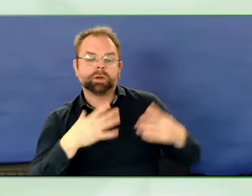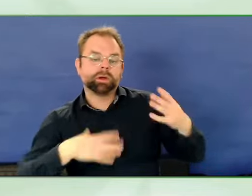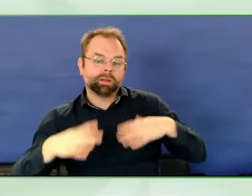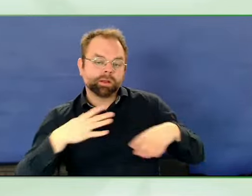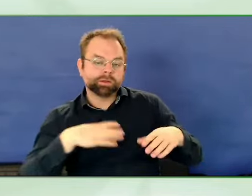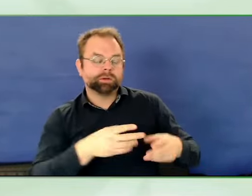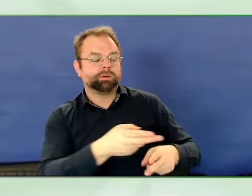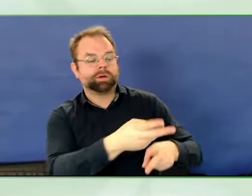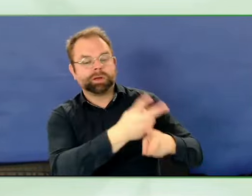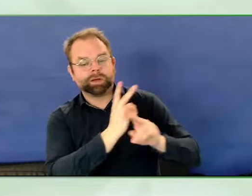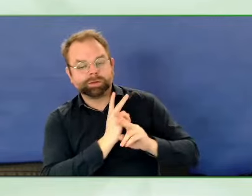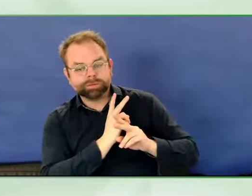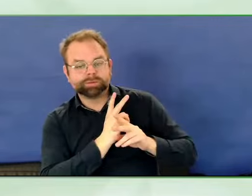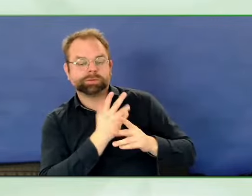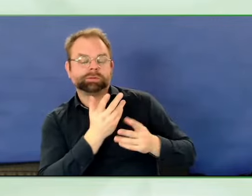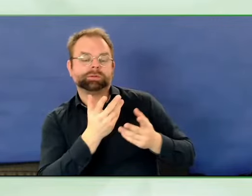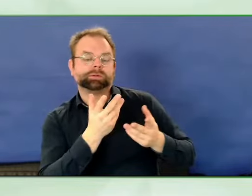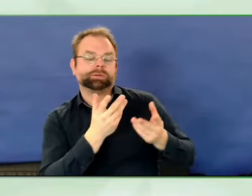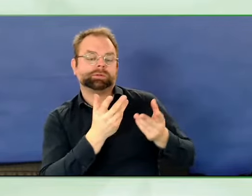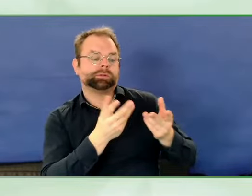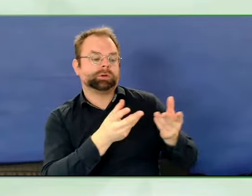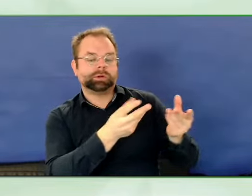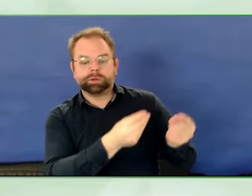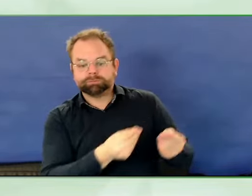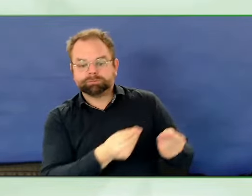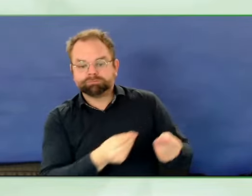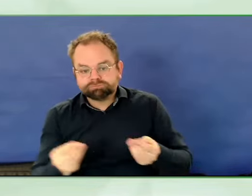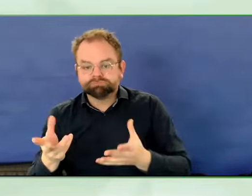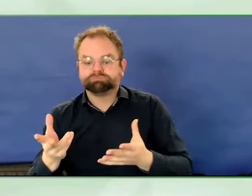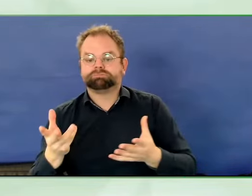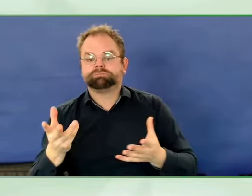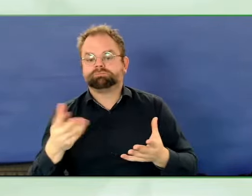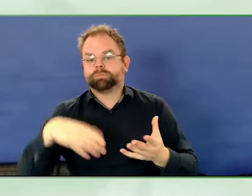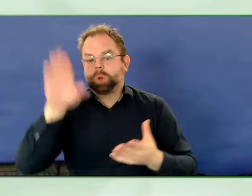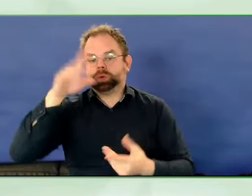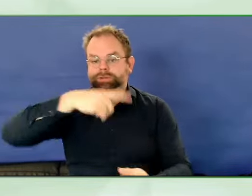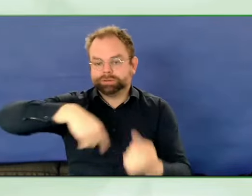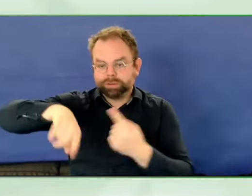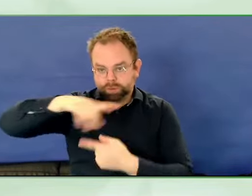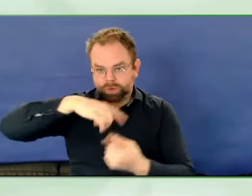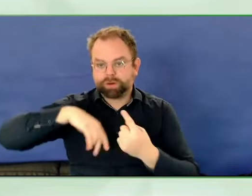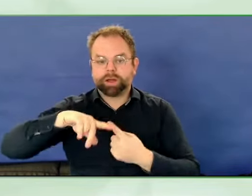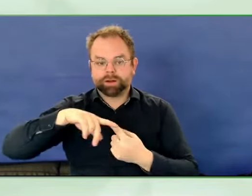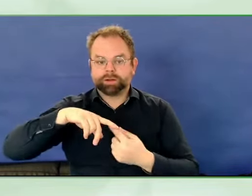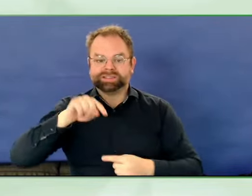about security not talk about accessibility and the irritation was to bring that in and